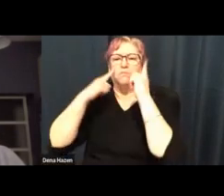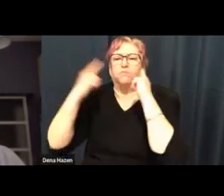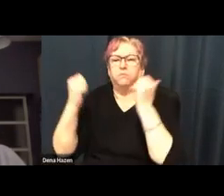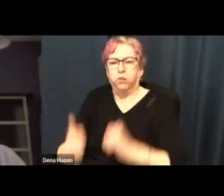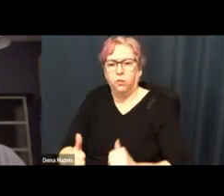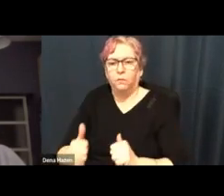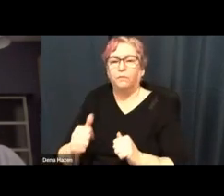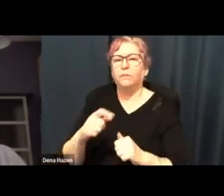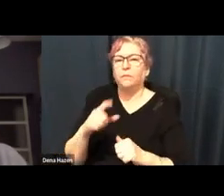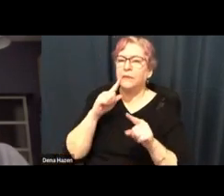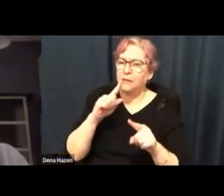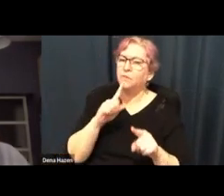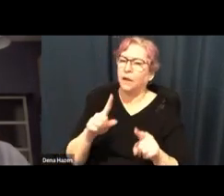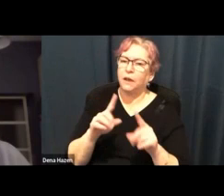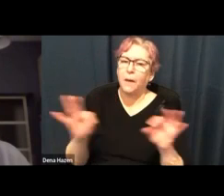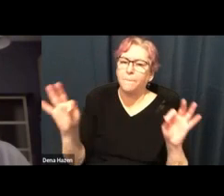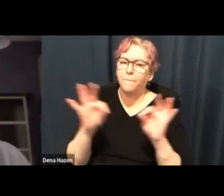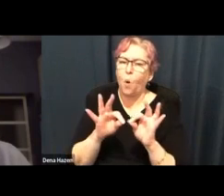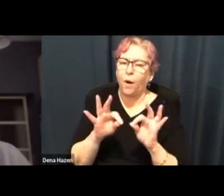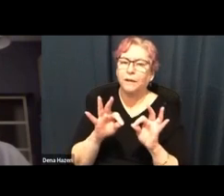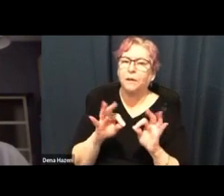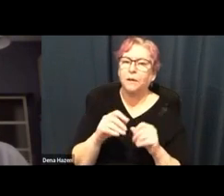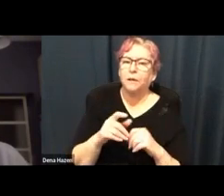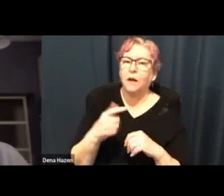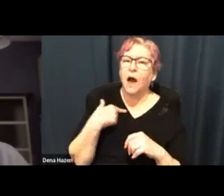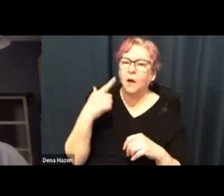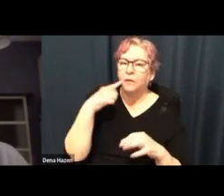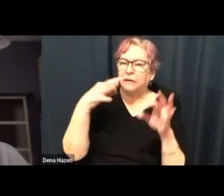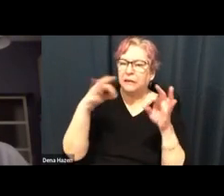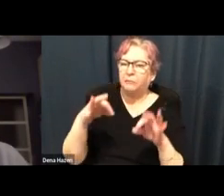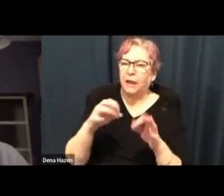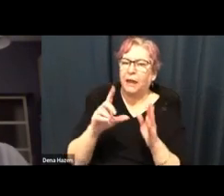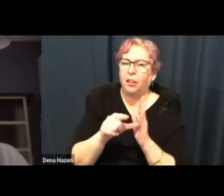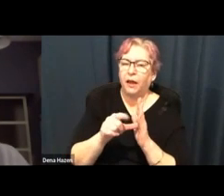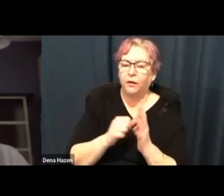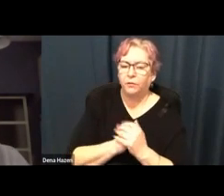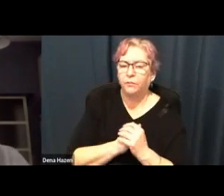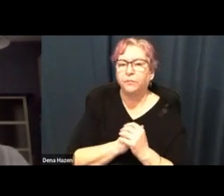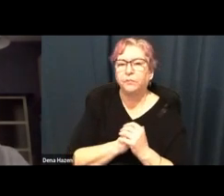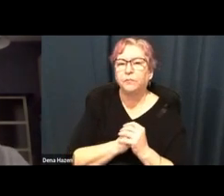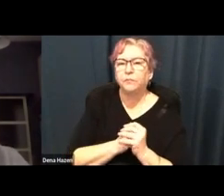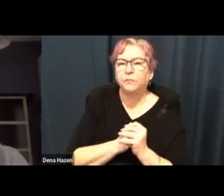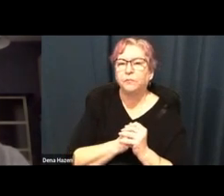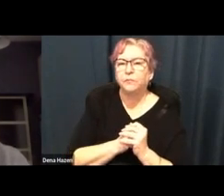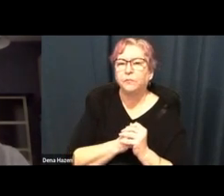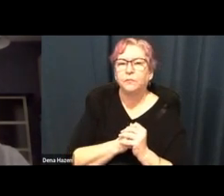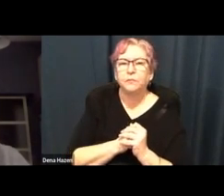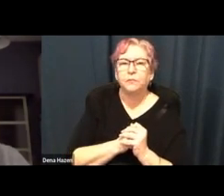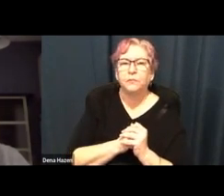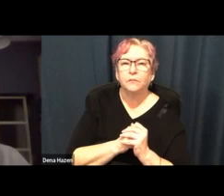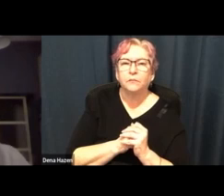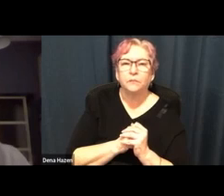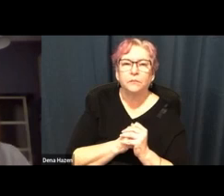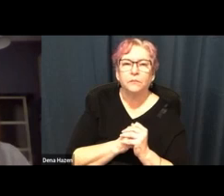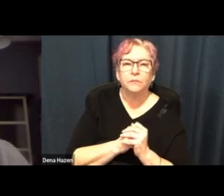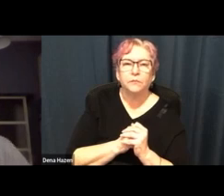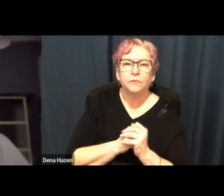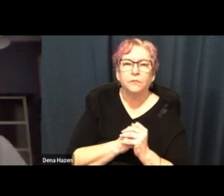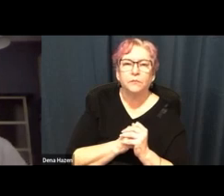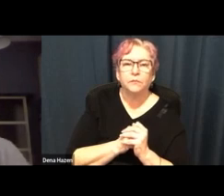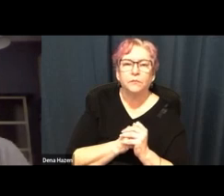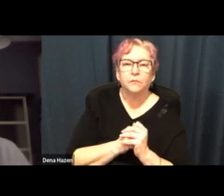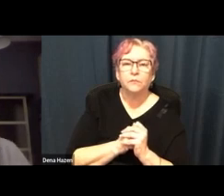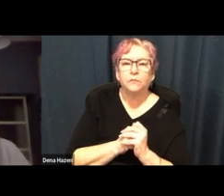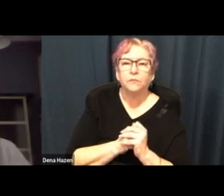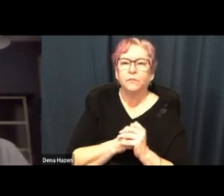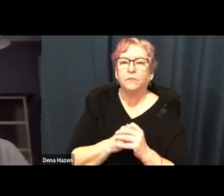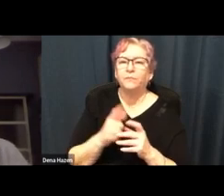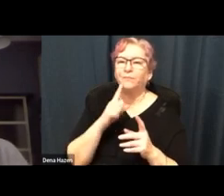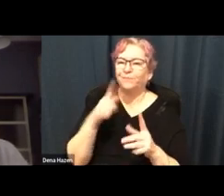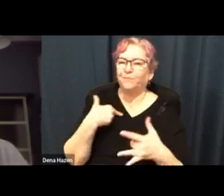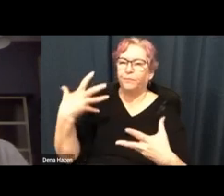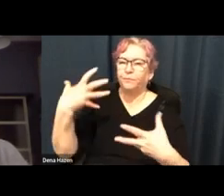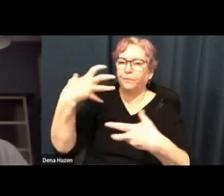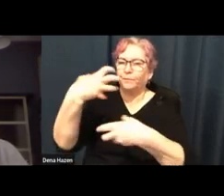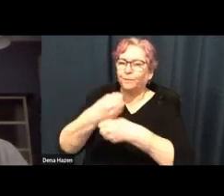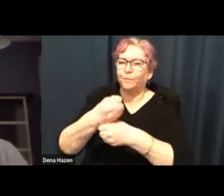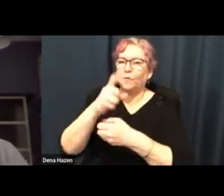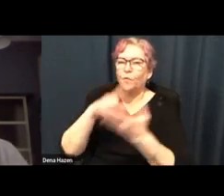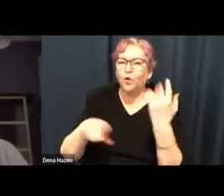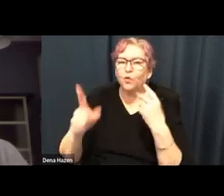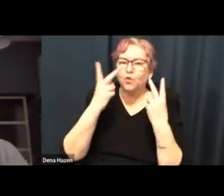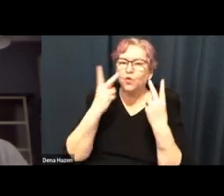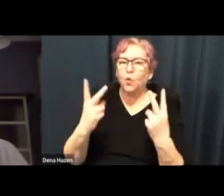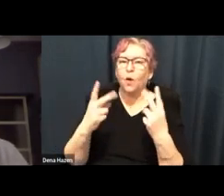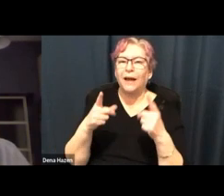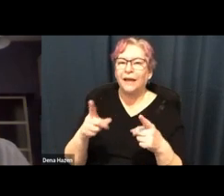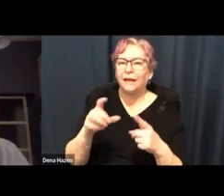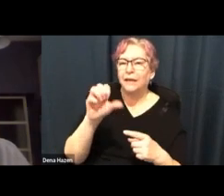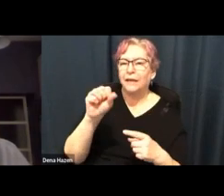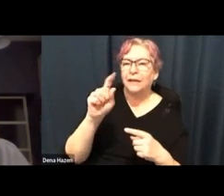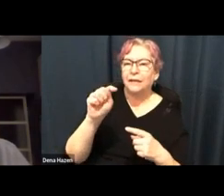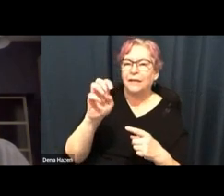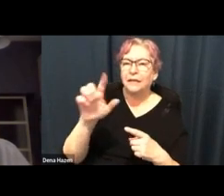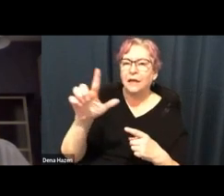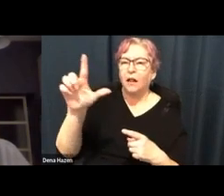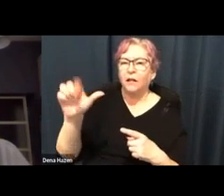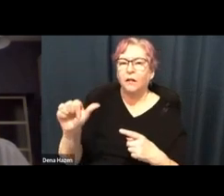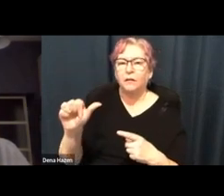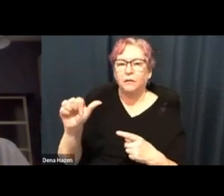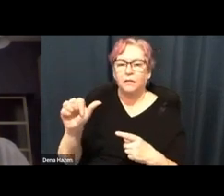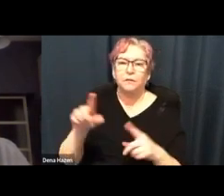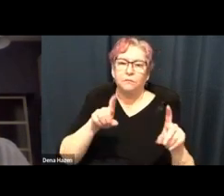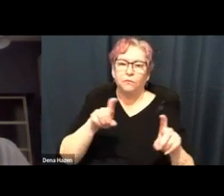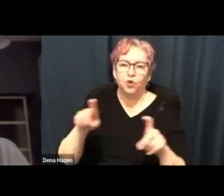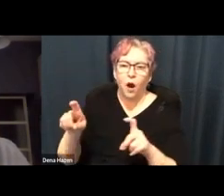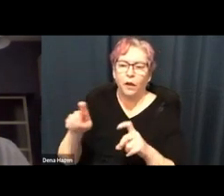This is important, and I'll touch on this later. So here's a summary of what we saw in the Stellar trial.